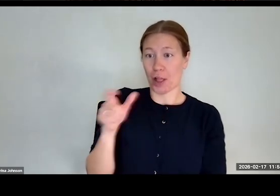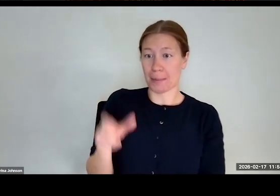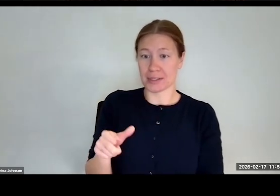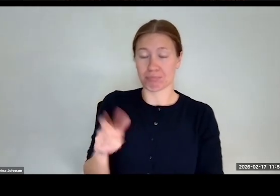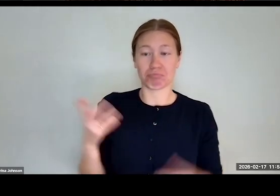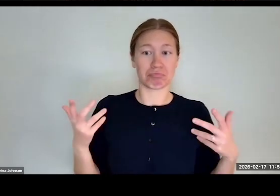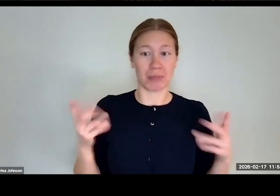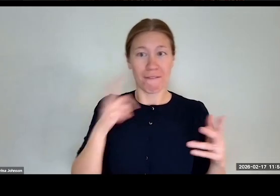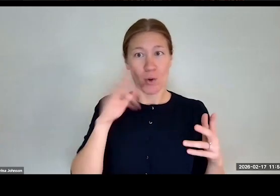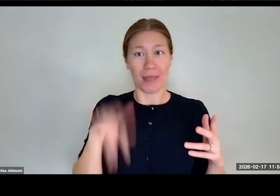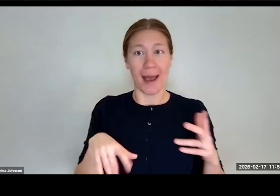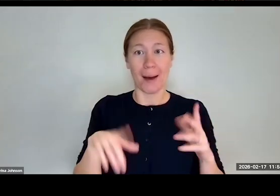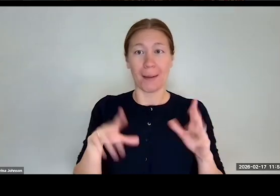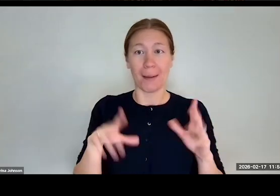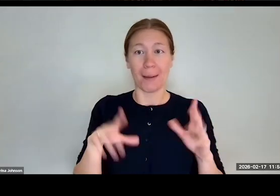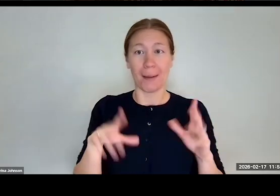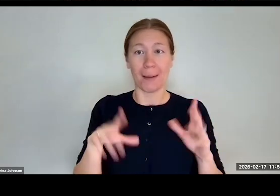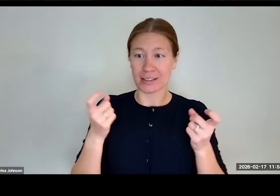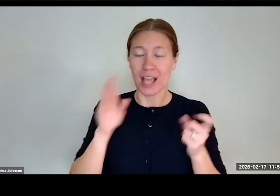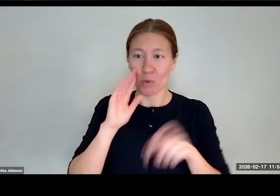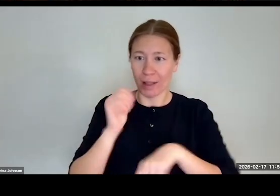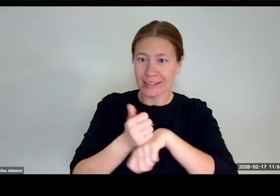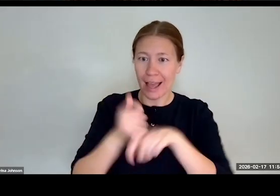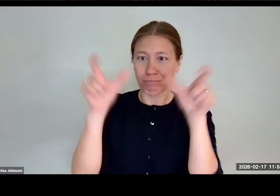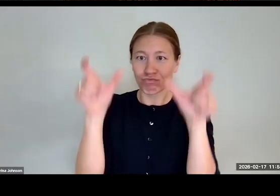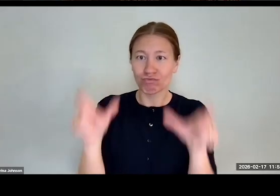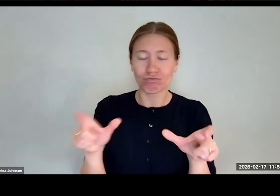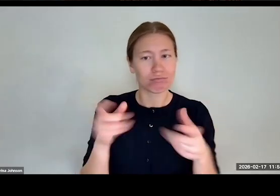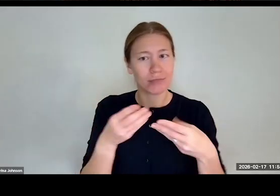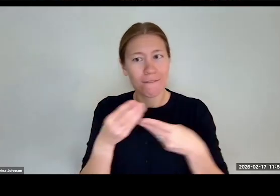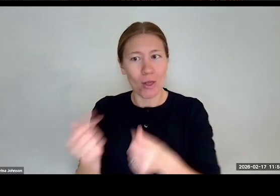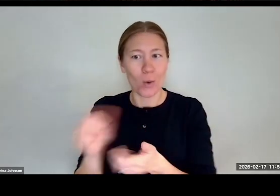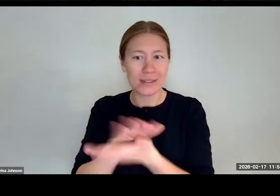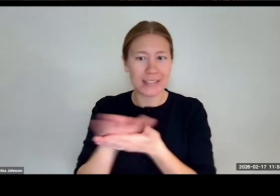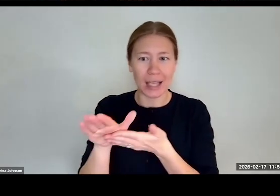and it's going to then split my text up into those two columns and it will flow nicely and fit inside the box.